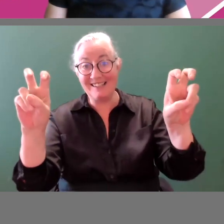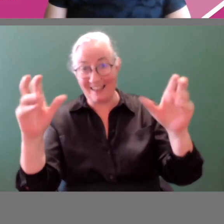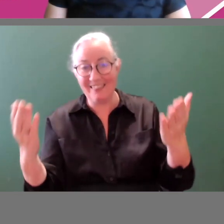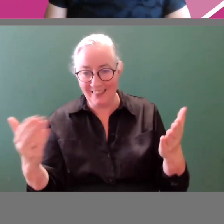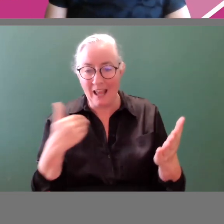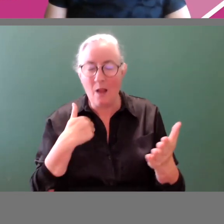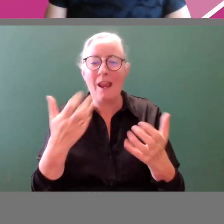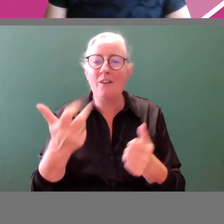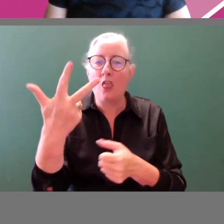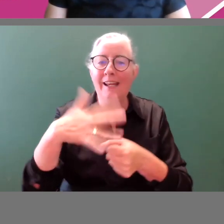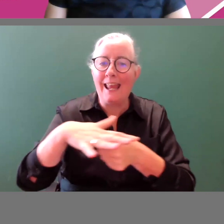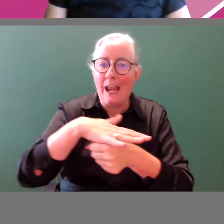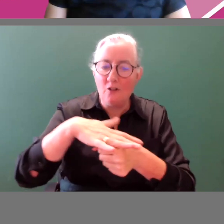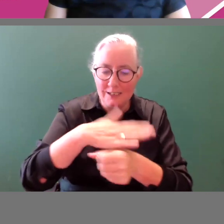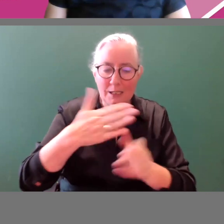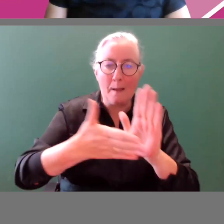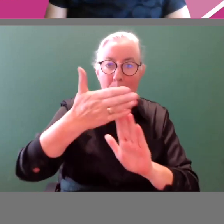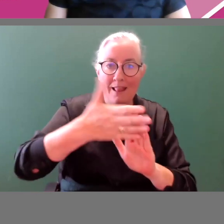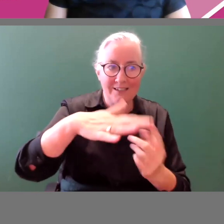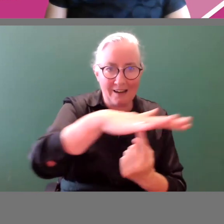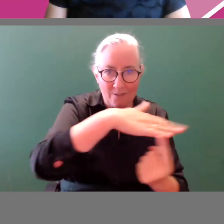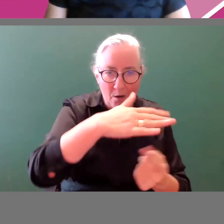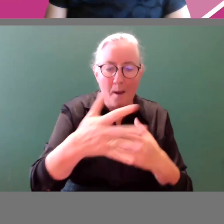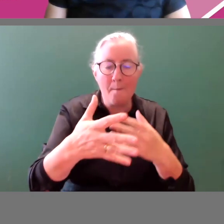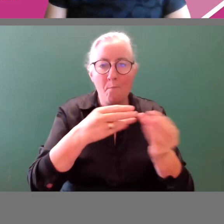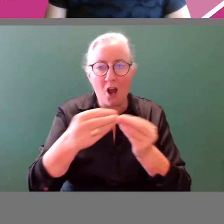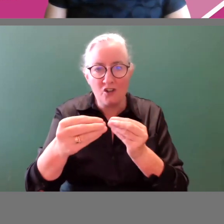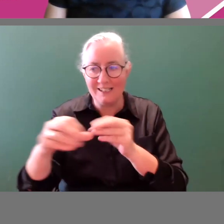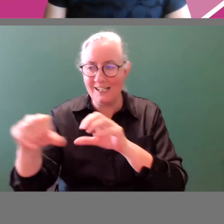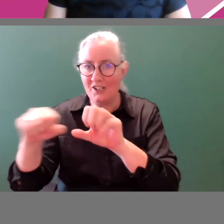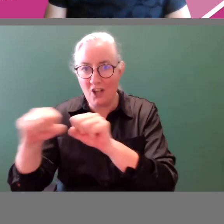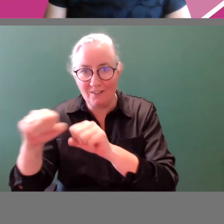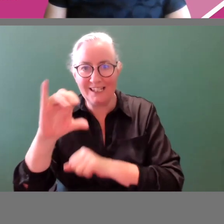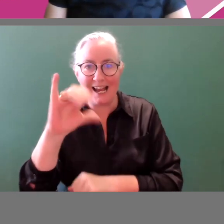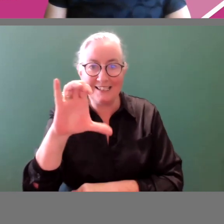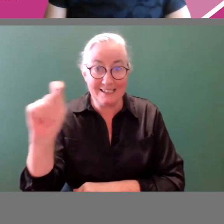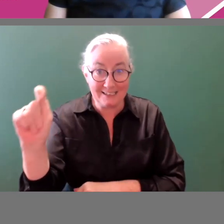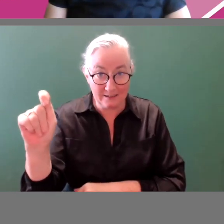areas. We work in built environment and products and services and ICT and one of our key messages